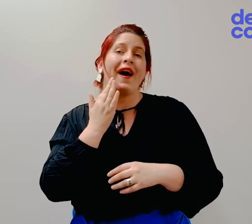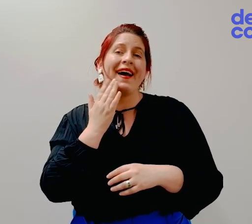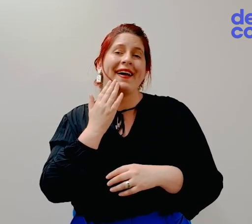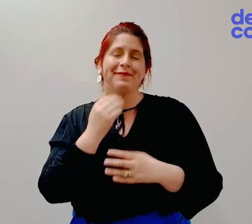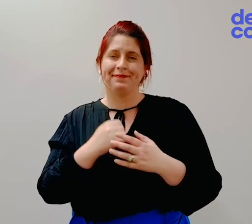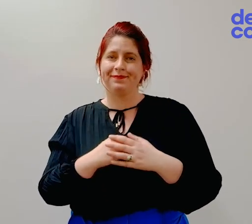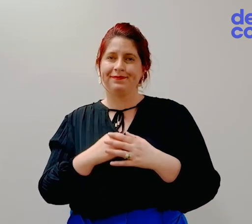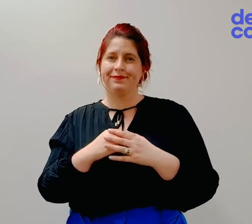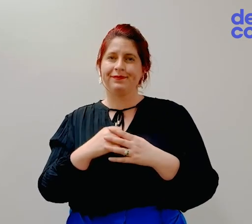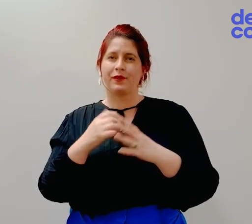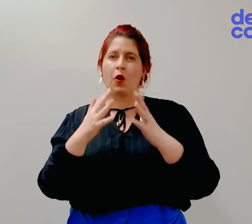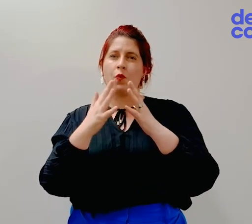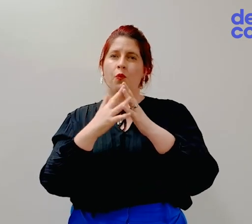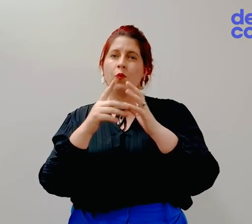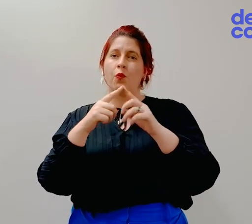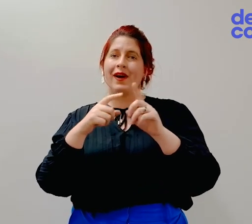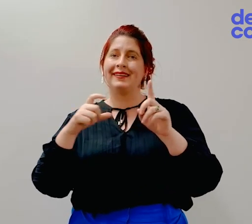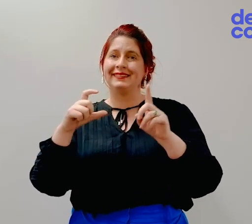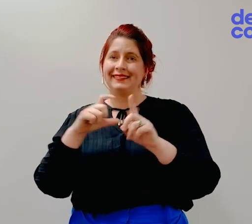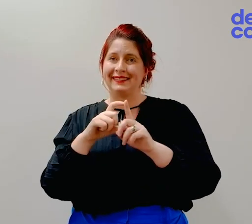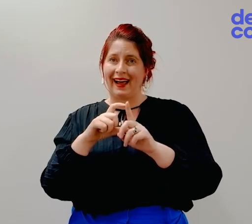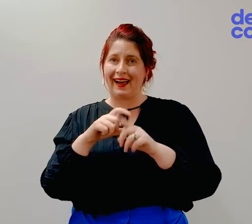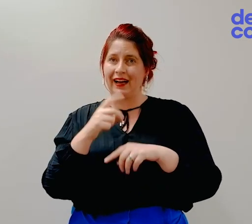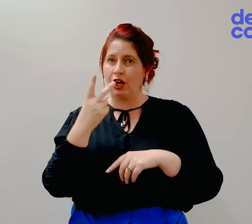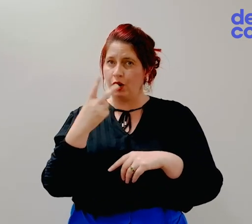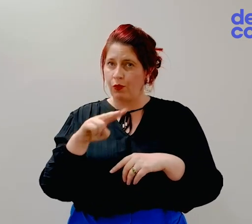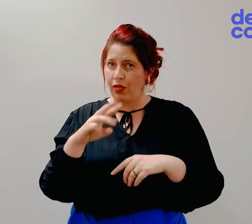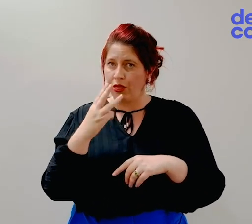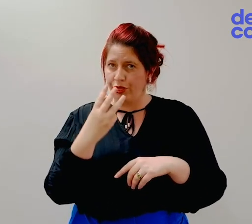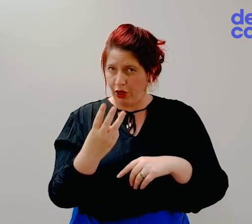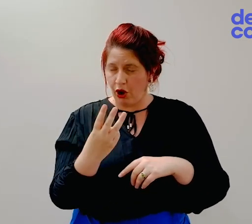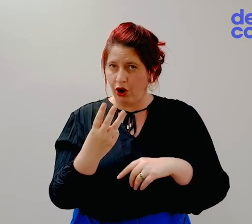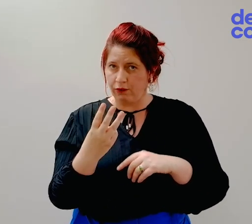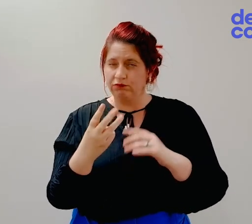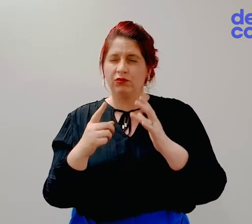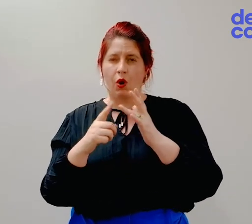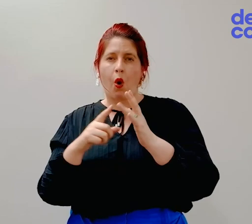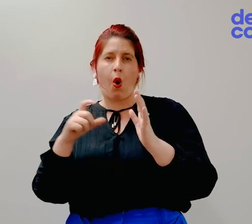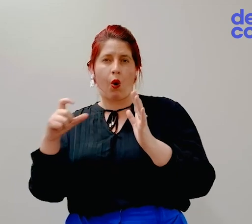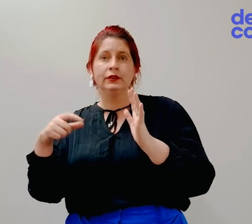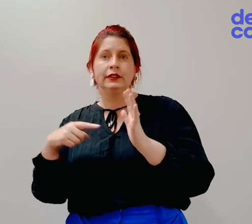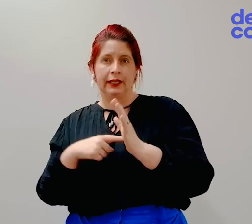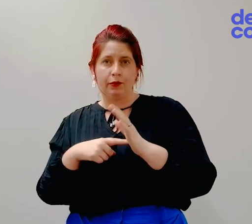It will be held on Wednesday the 23rd of October.